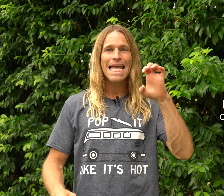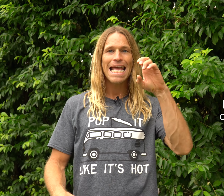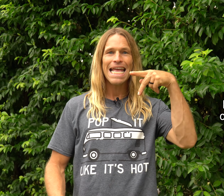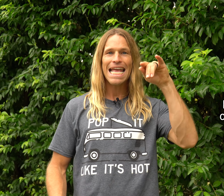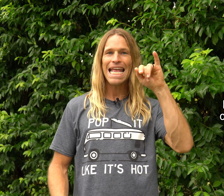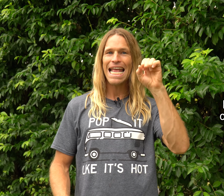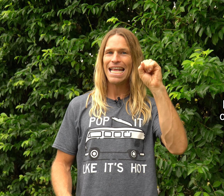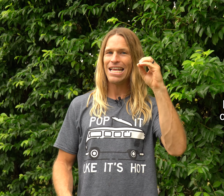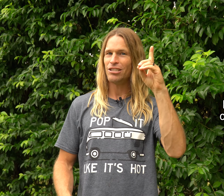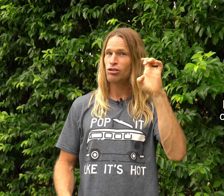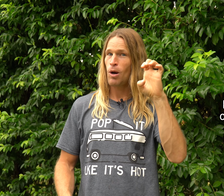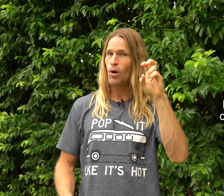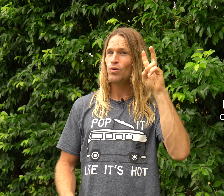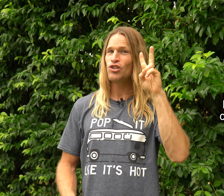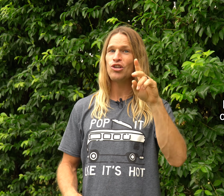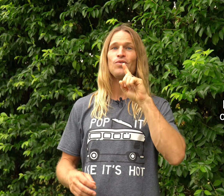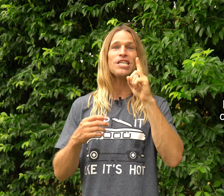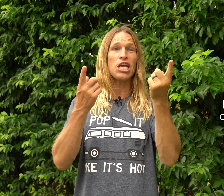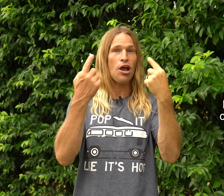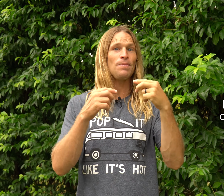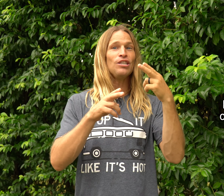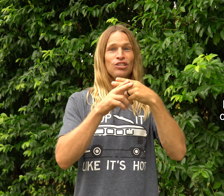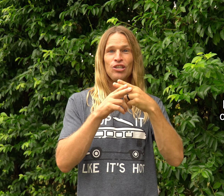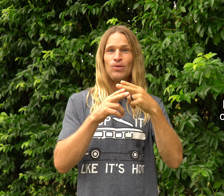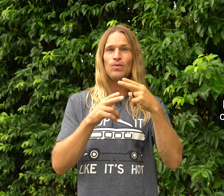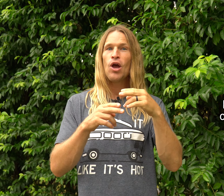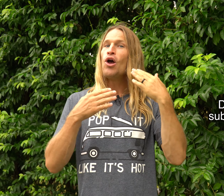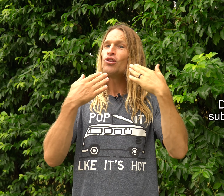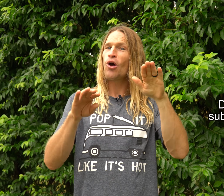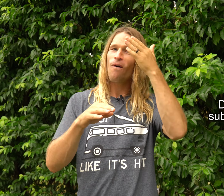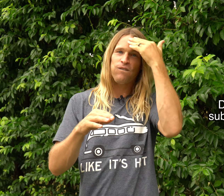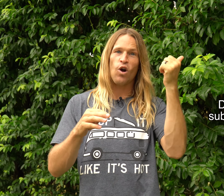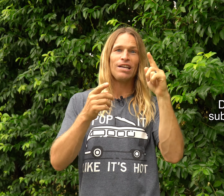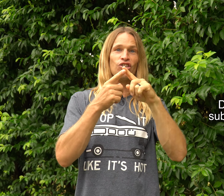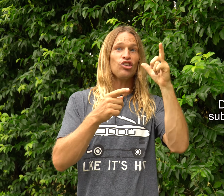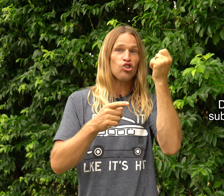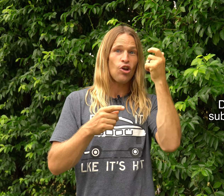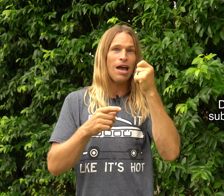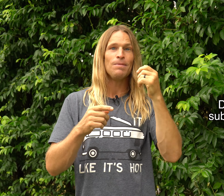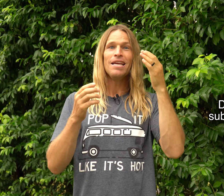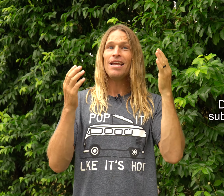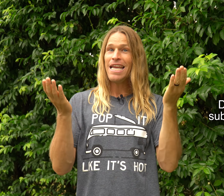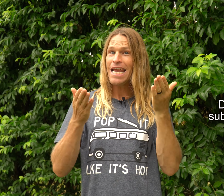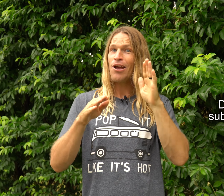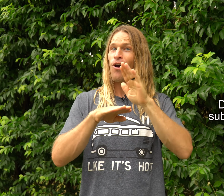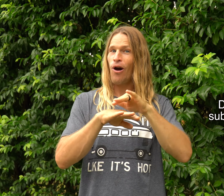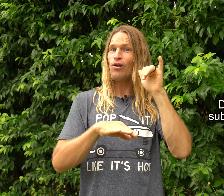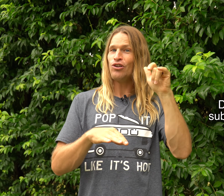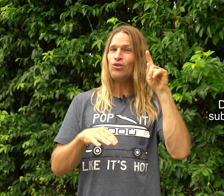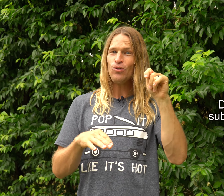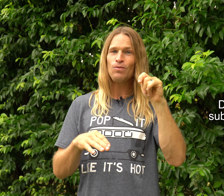Episode 2 is coming soon! Don't forget to subscribe here on YouTube